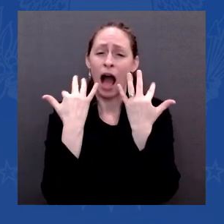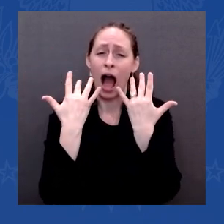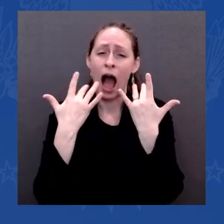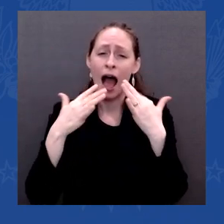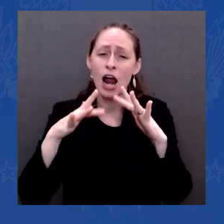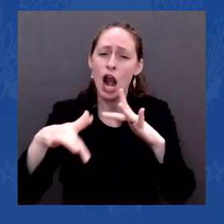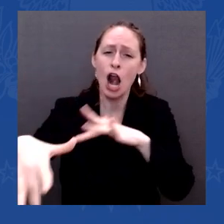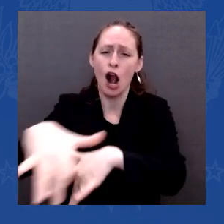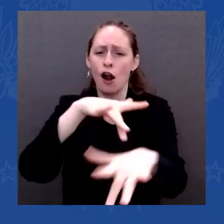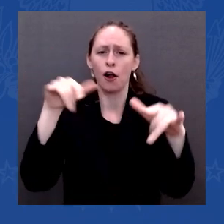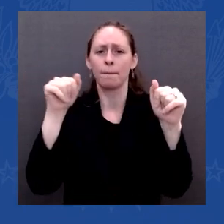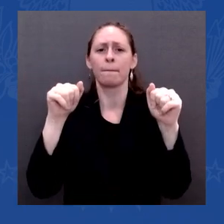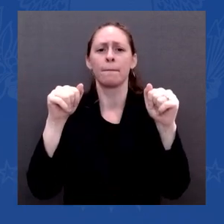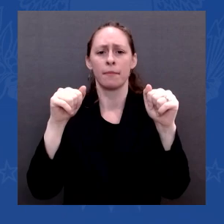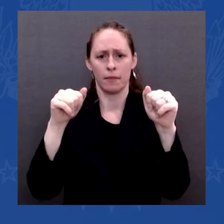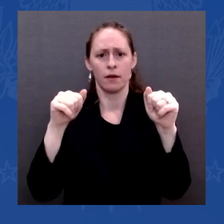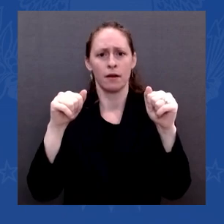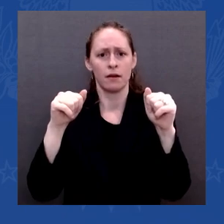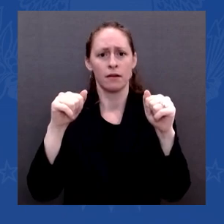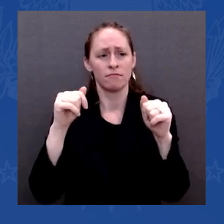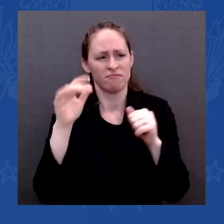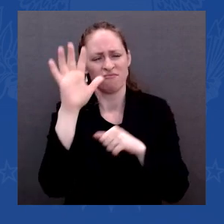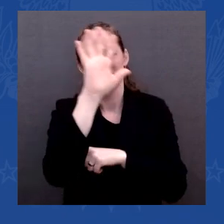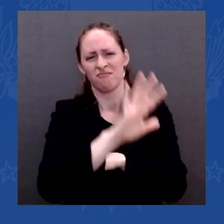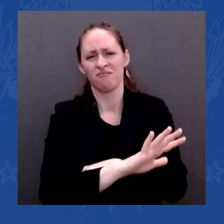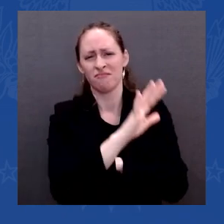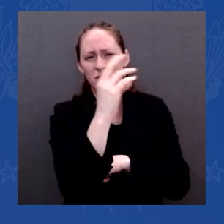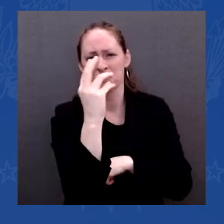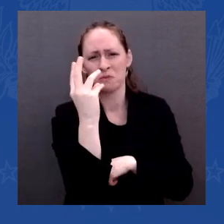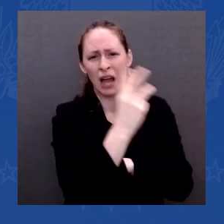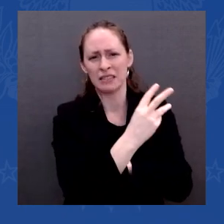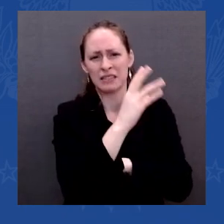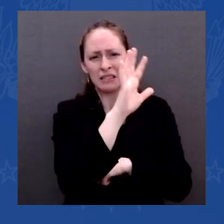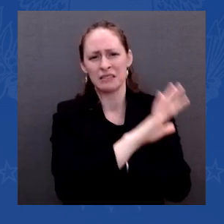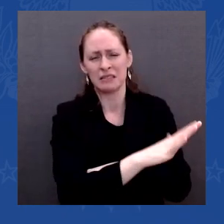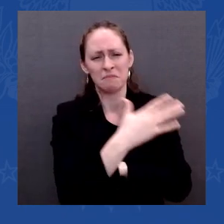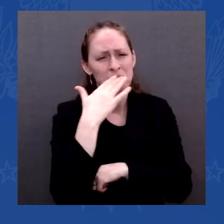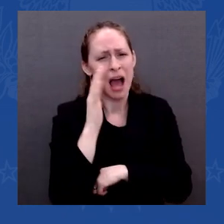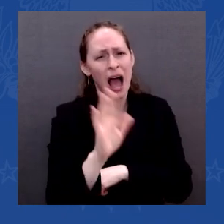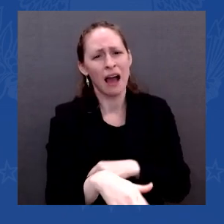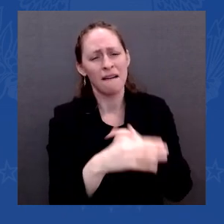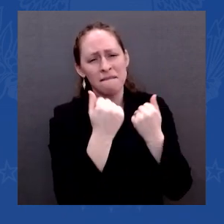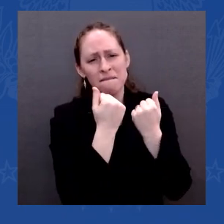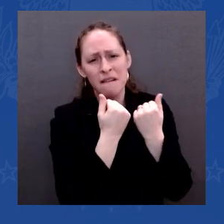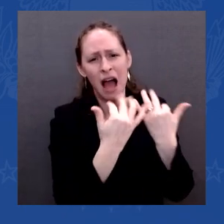from New York all the way down to Cape Henlopen. That’s how much has burned to the ground.